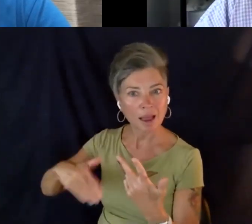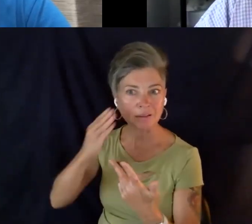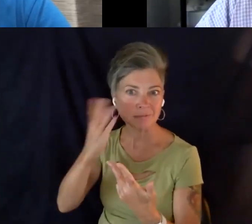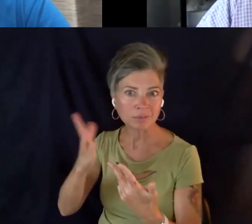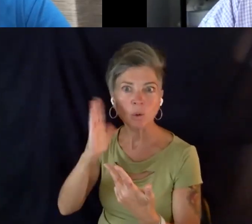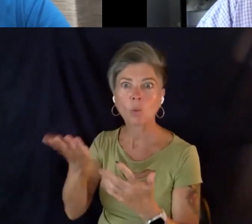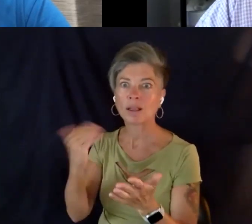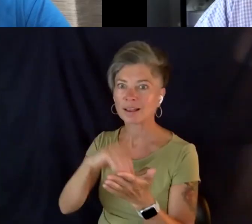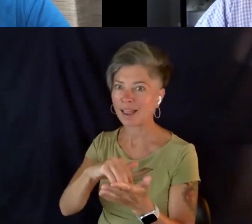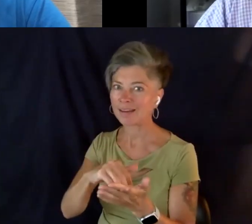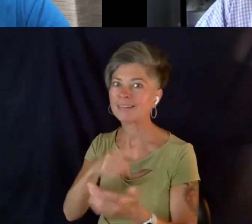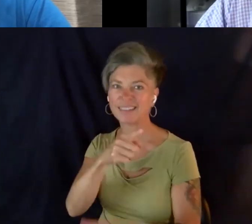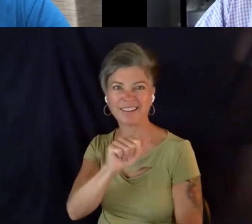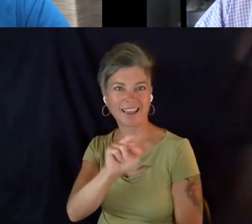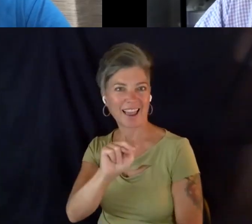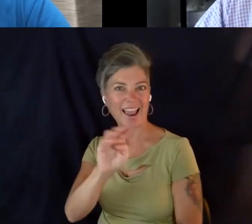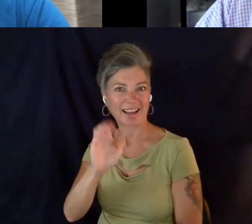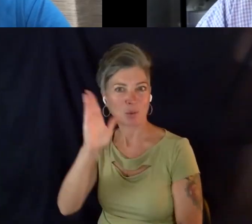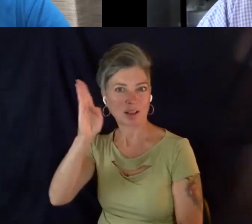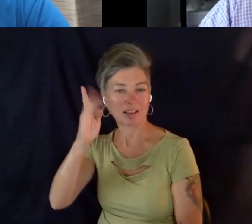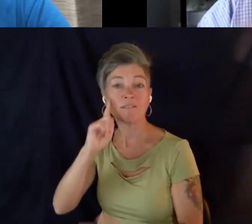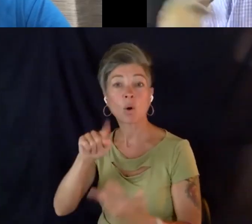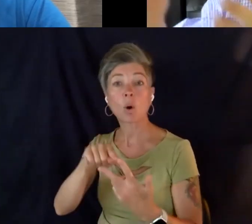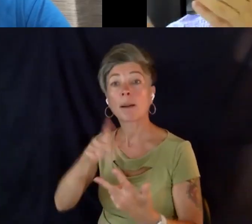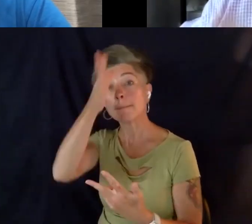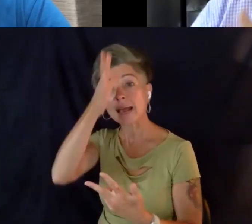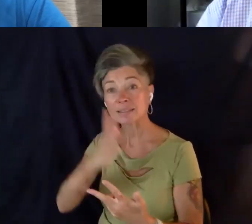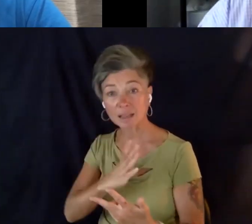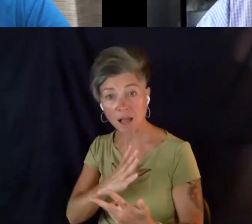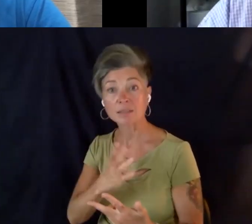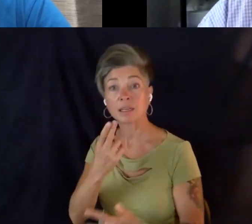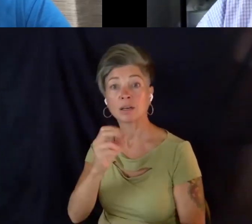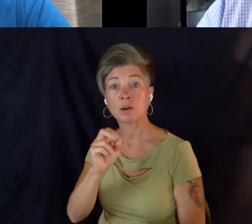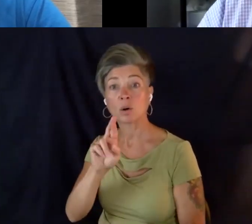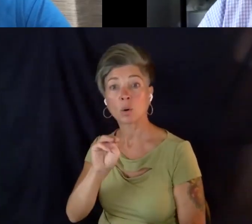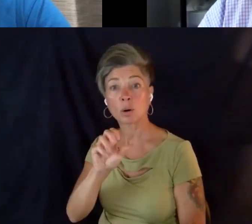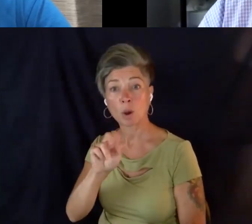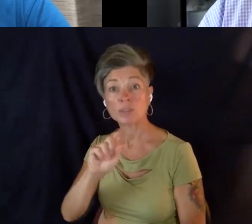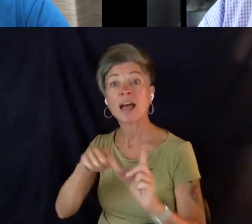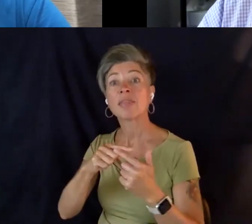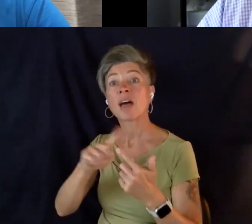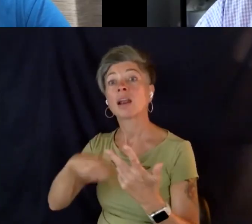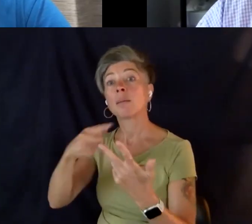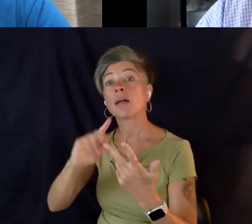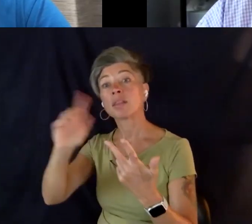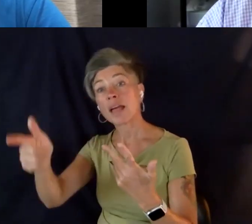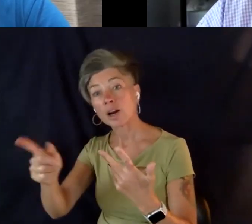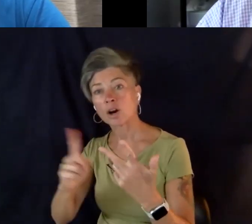Annie's gonna do this again for masculinizing hormones and then a month later for how hormones can affirm